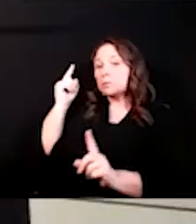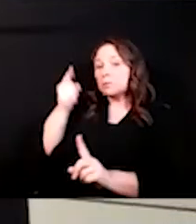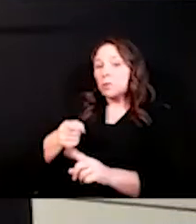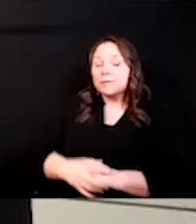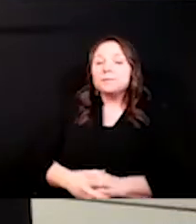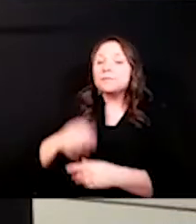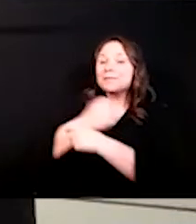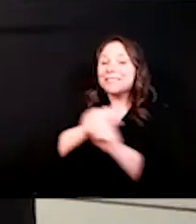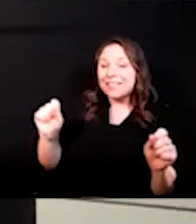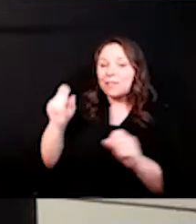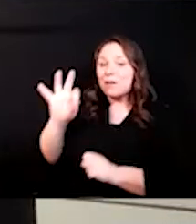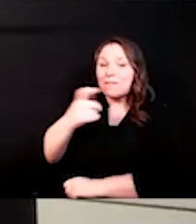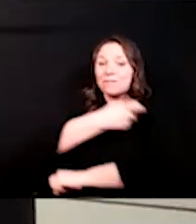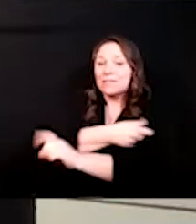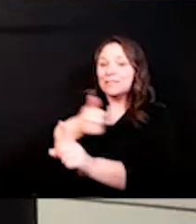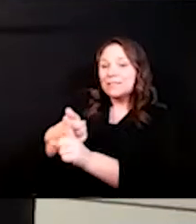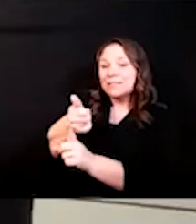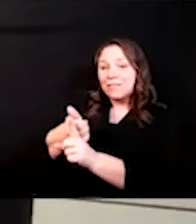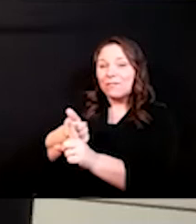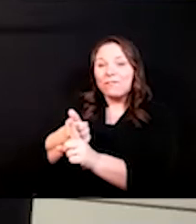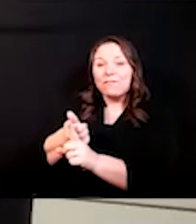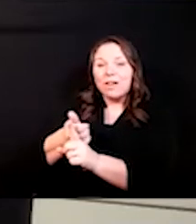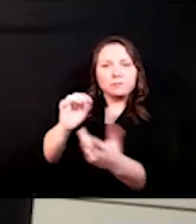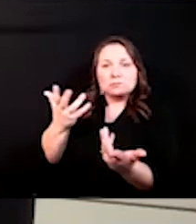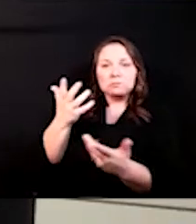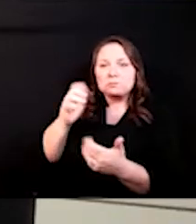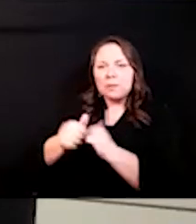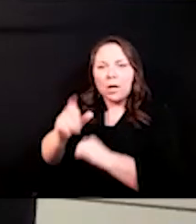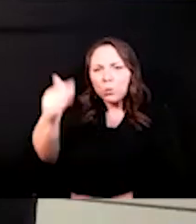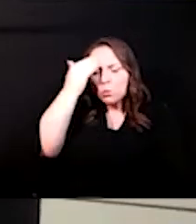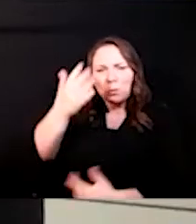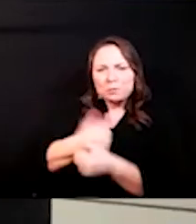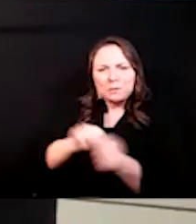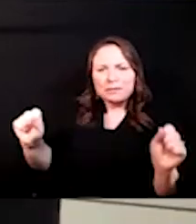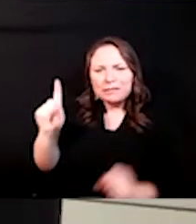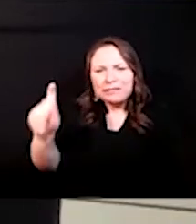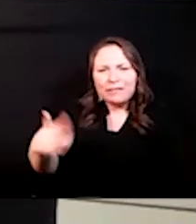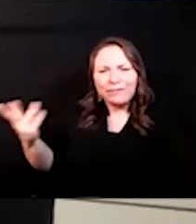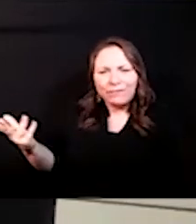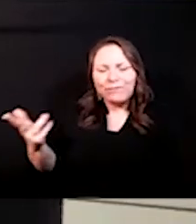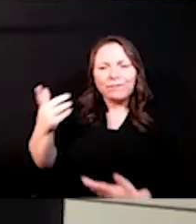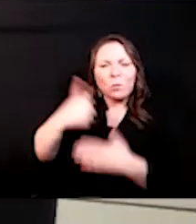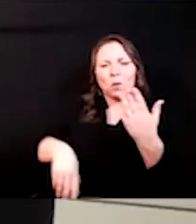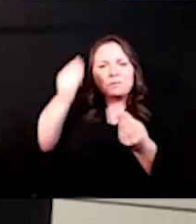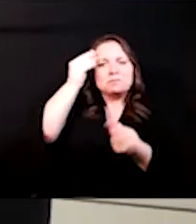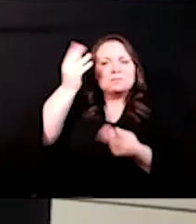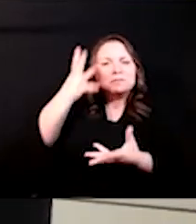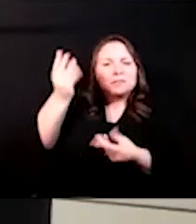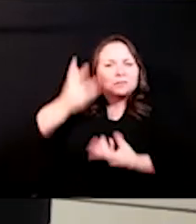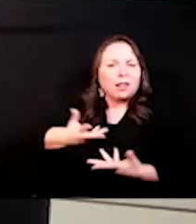INTO OUR NEXT POINT, WHICH IS THE SAFETY OF THE VACCINES. HOW DO WE KNOW THEY'RE SAFE? WHAT IS THE